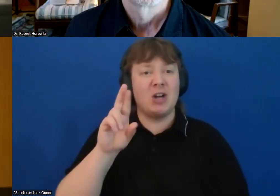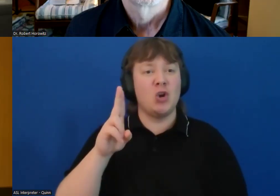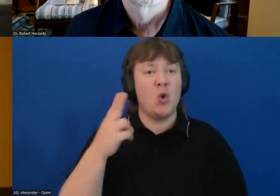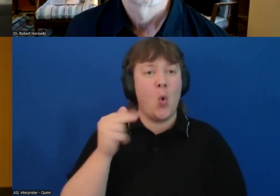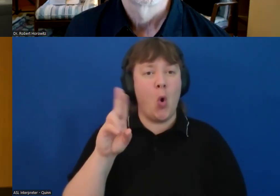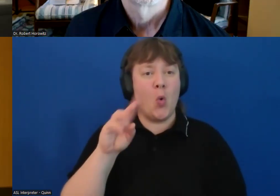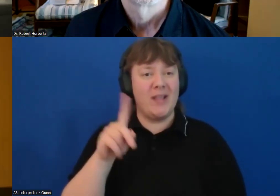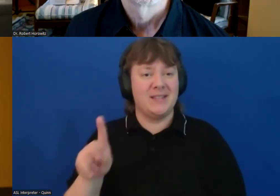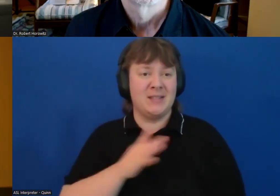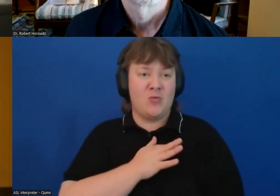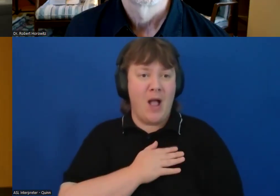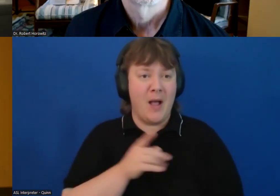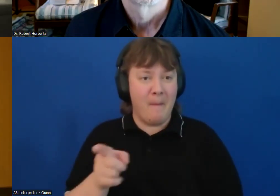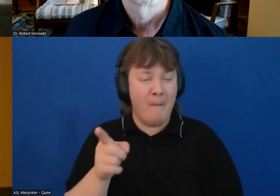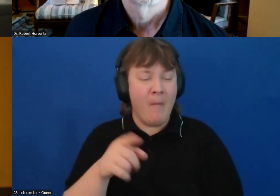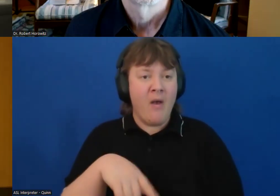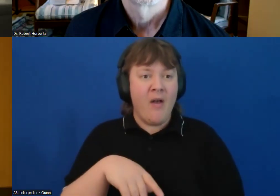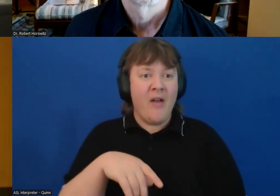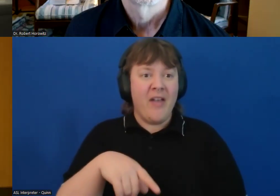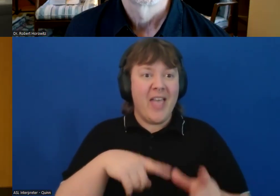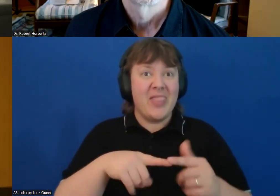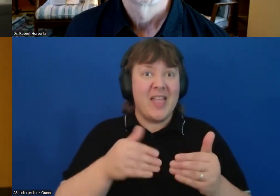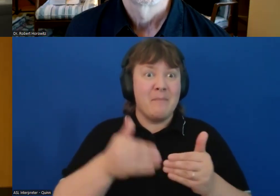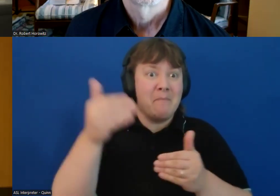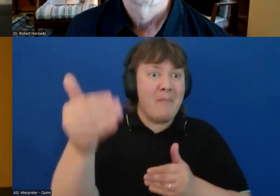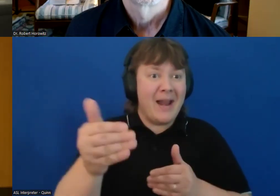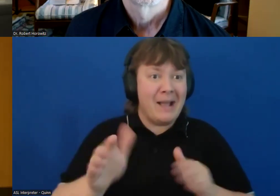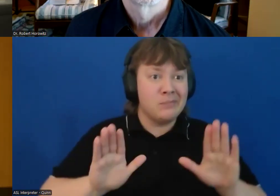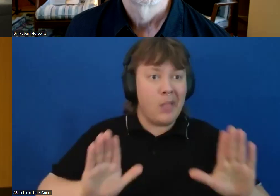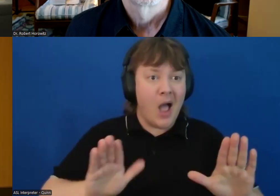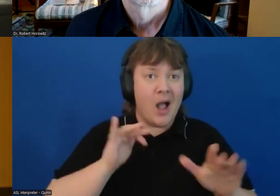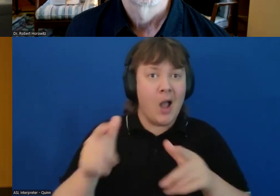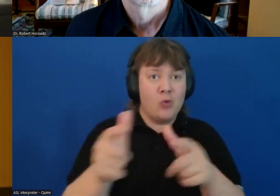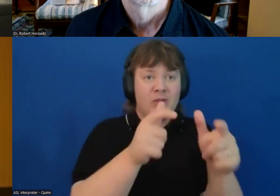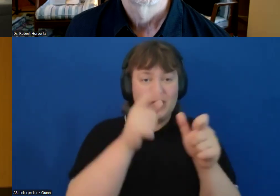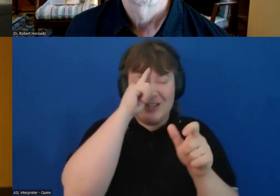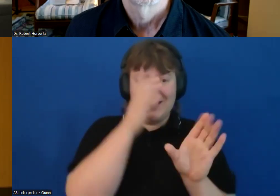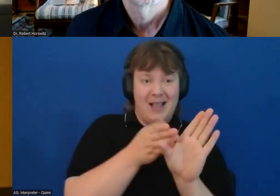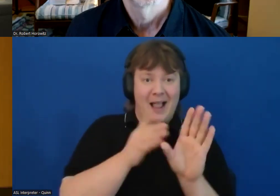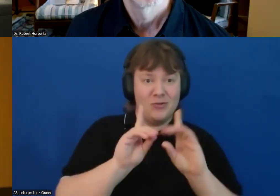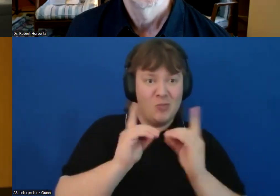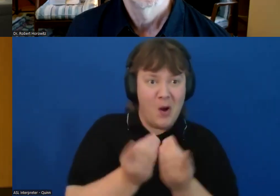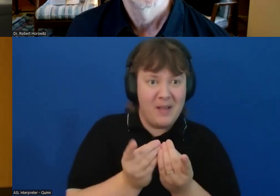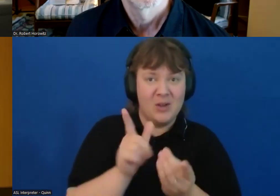from first and then in the very next block I did a rotation here in our psychiatry department part of